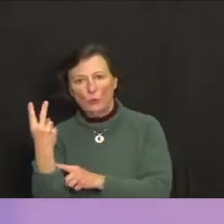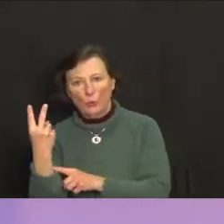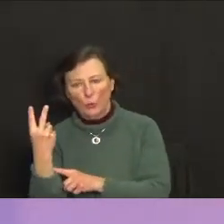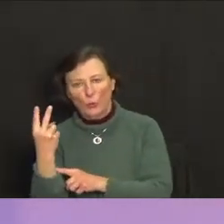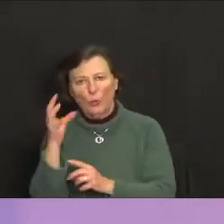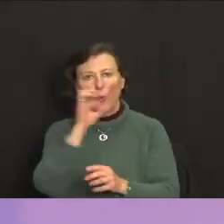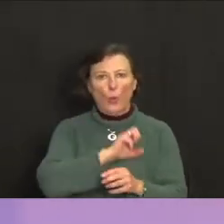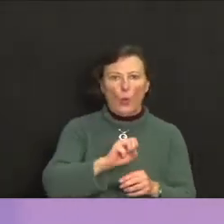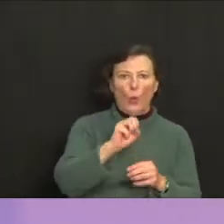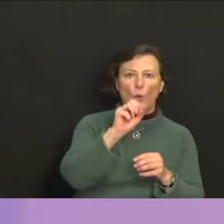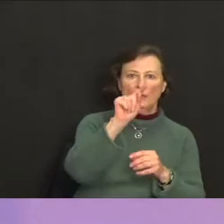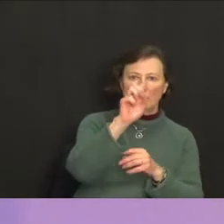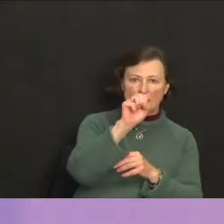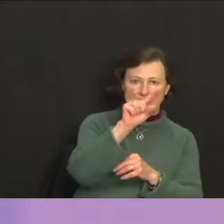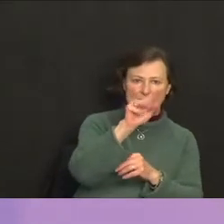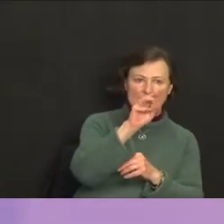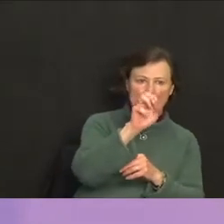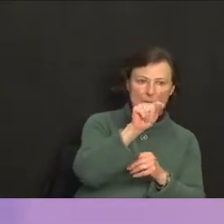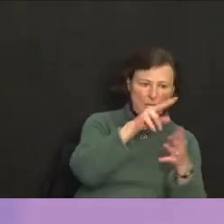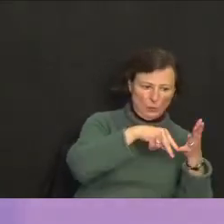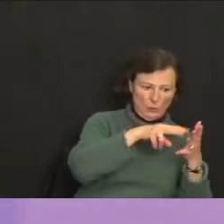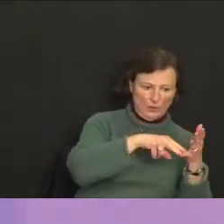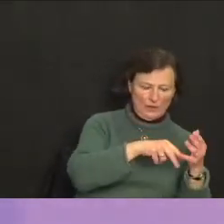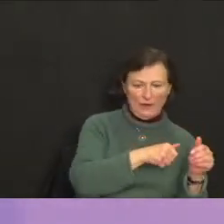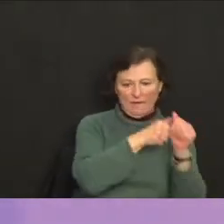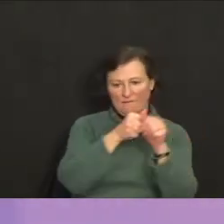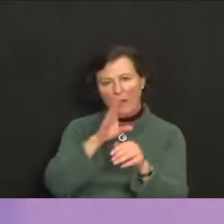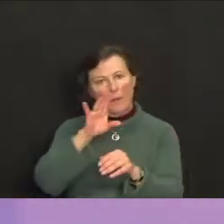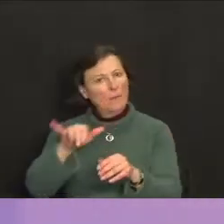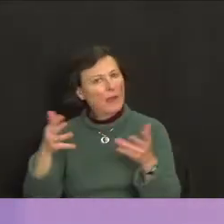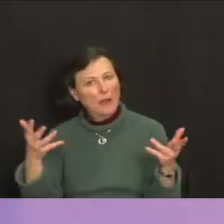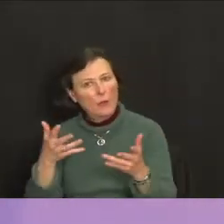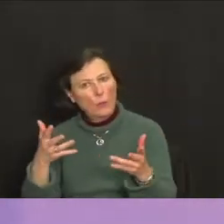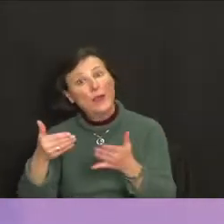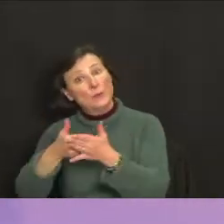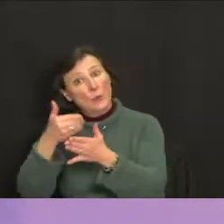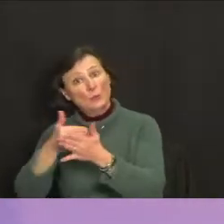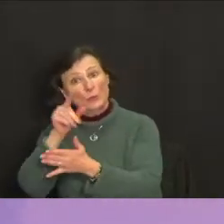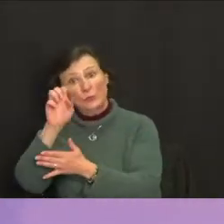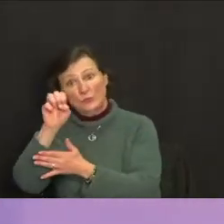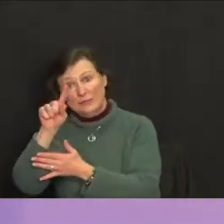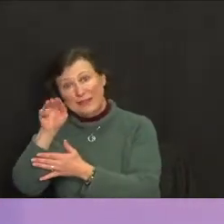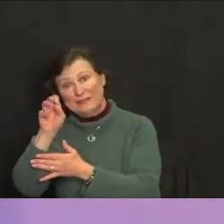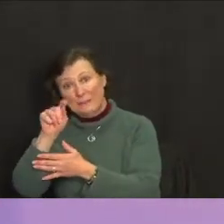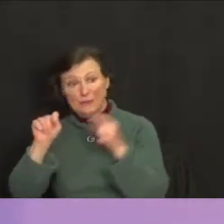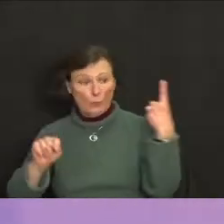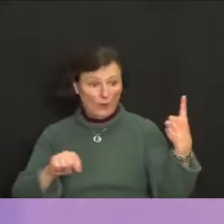reading followed by one from the New Testament. It's usually done with complete certainty that